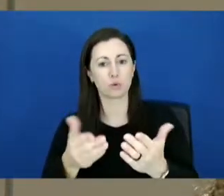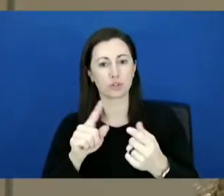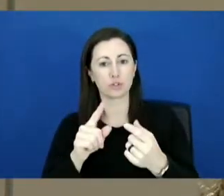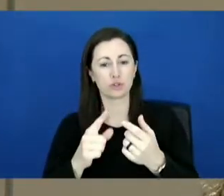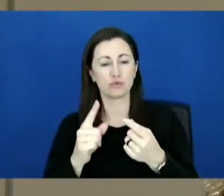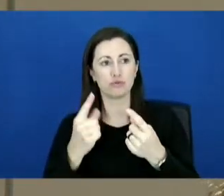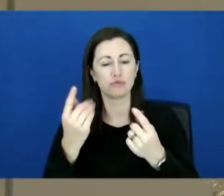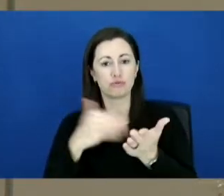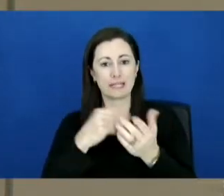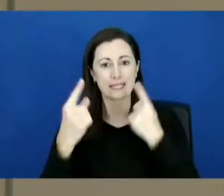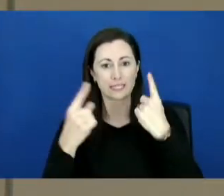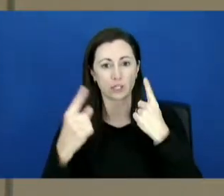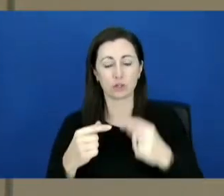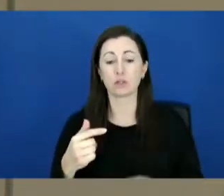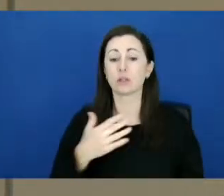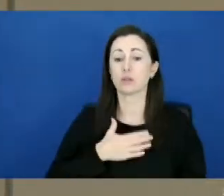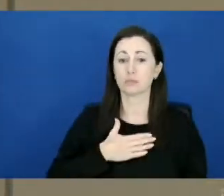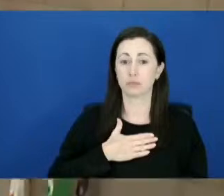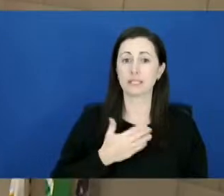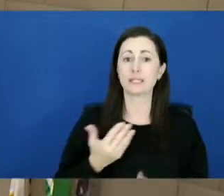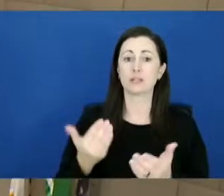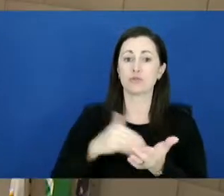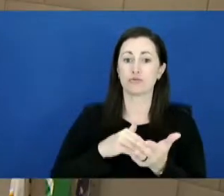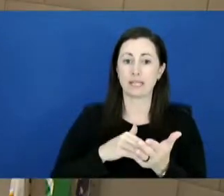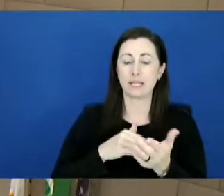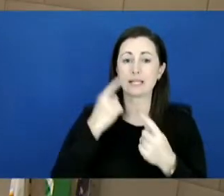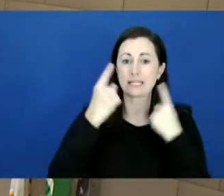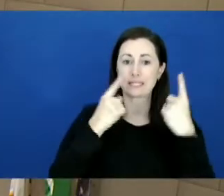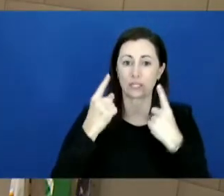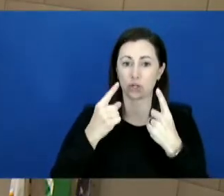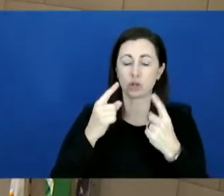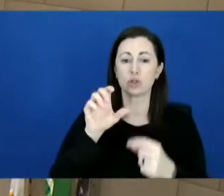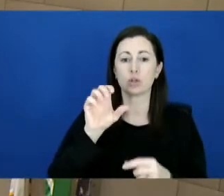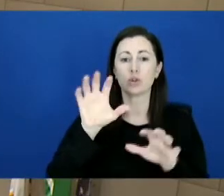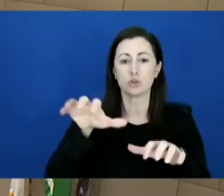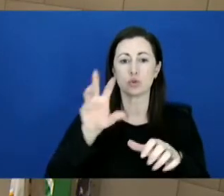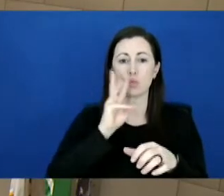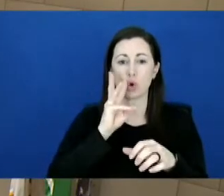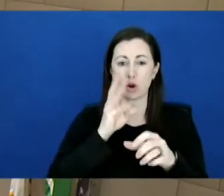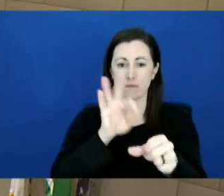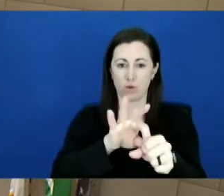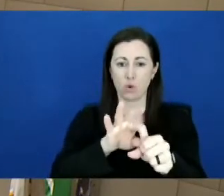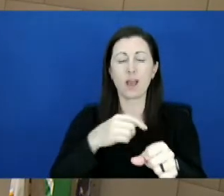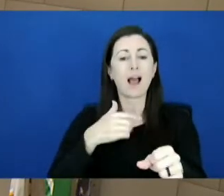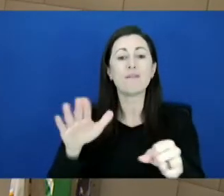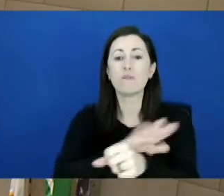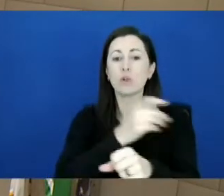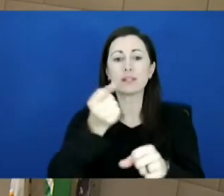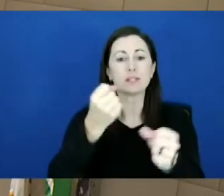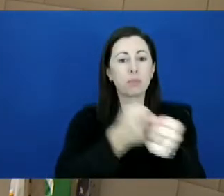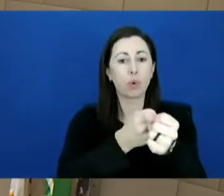SO IT'S A MOTION TO RECONSIDER?